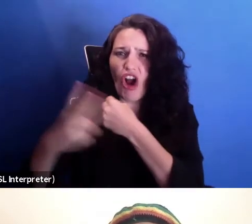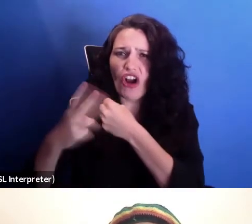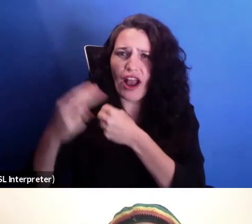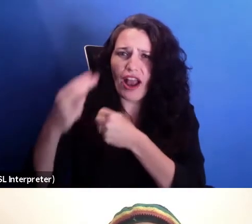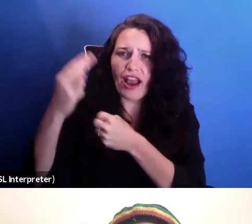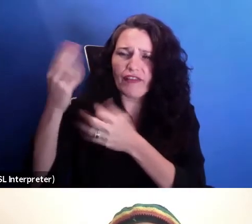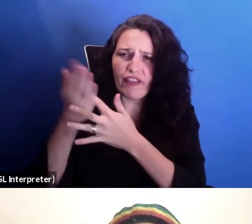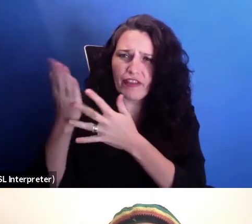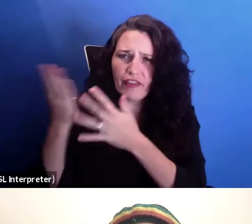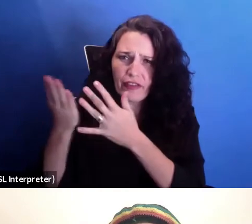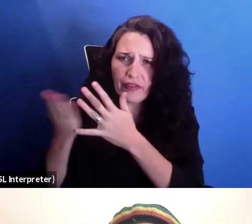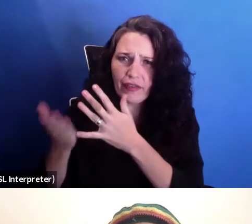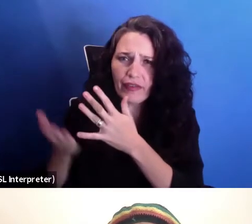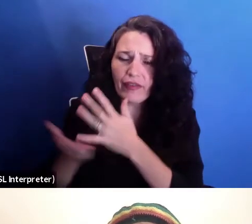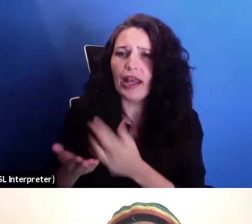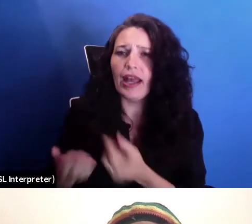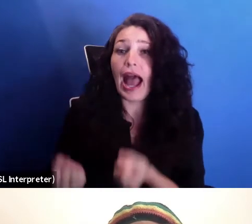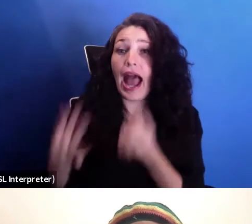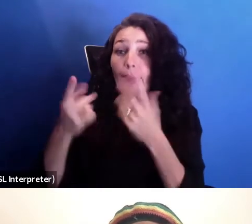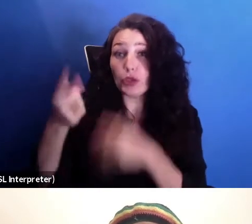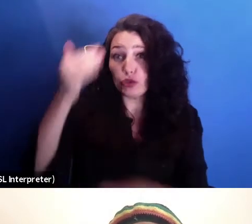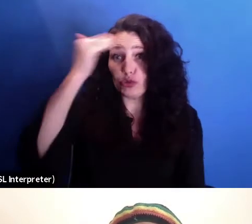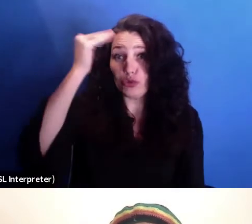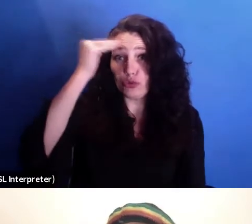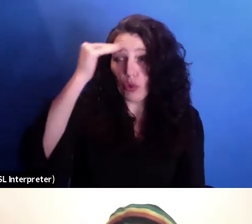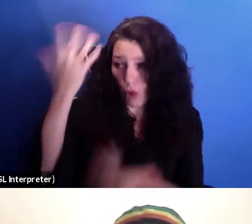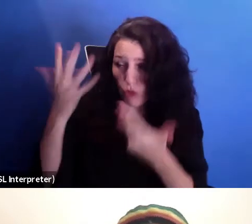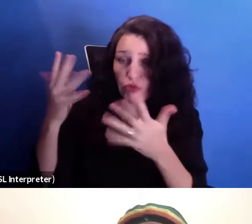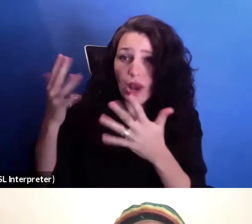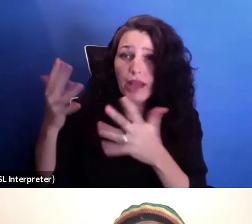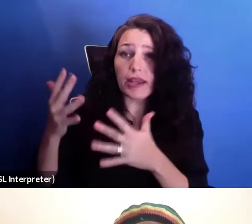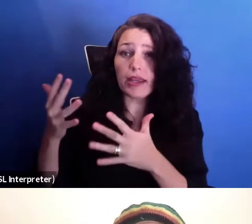and how much, the archive question is for both of you,